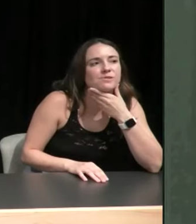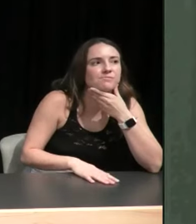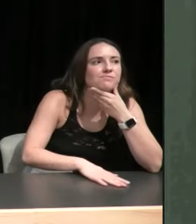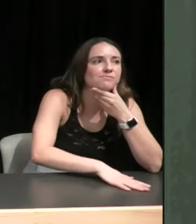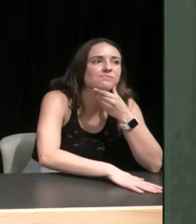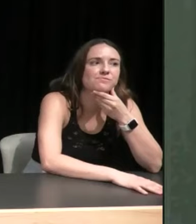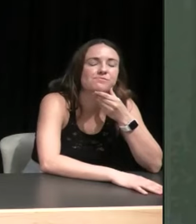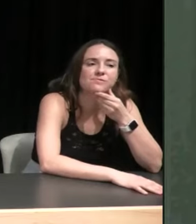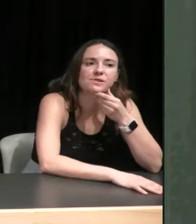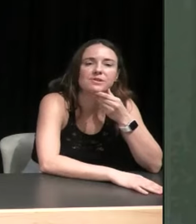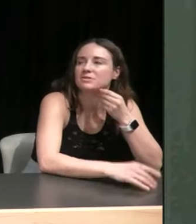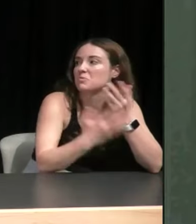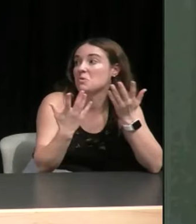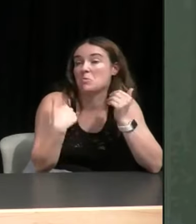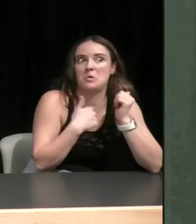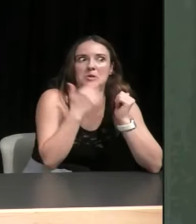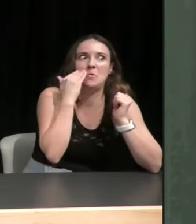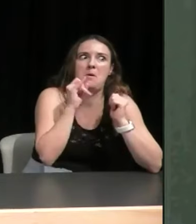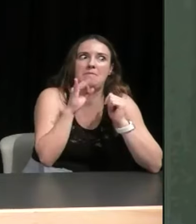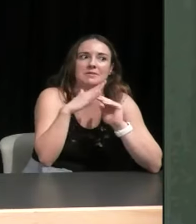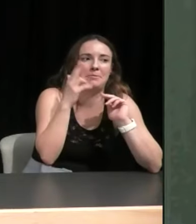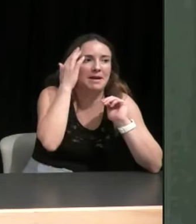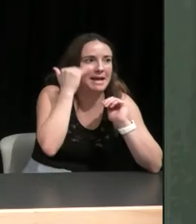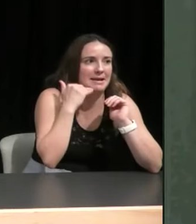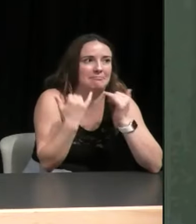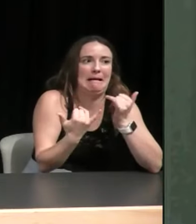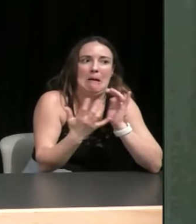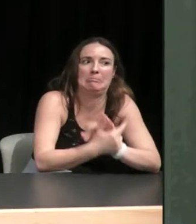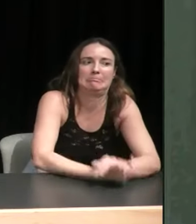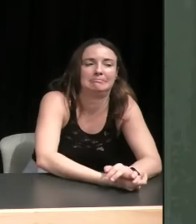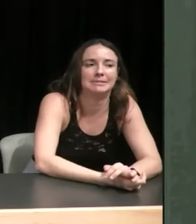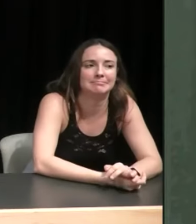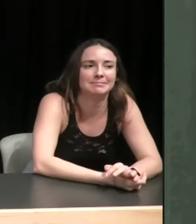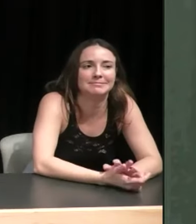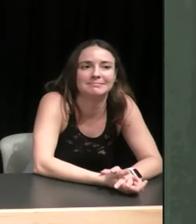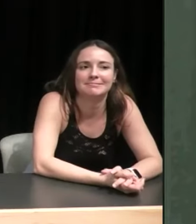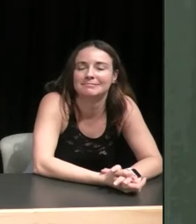area of practice he works in but there are some resources but those were the ones that we know